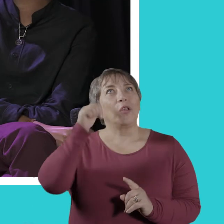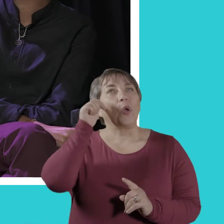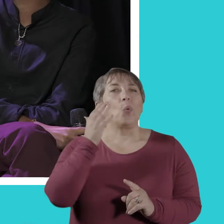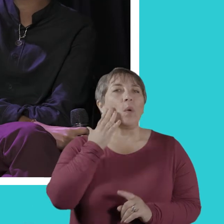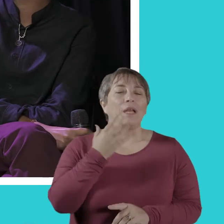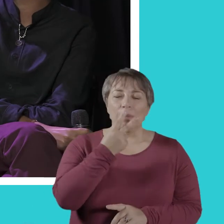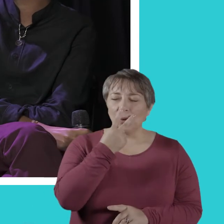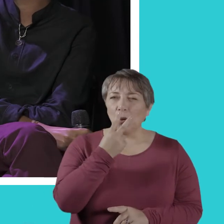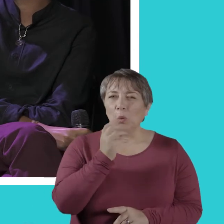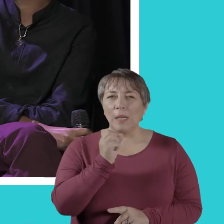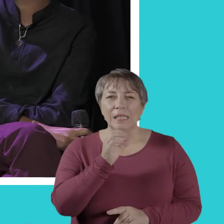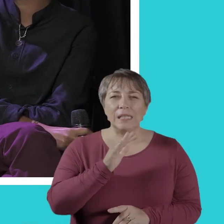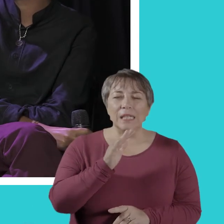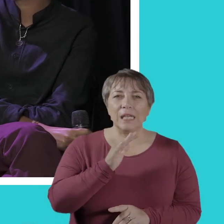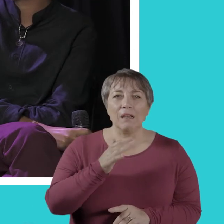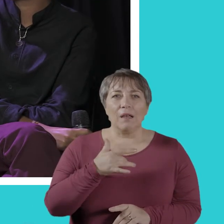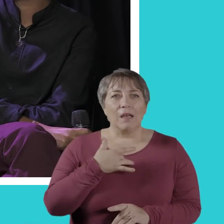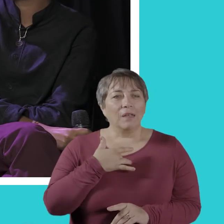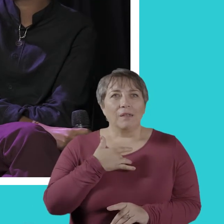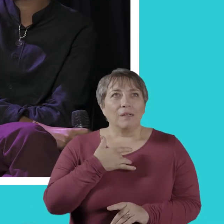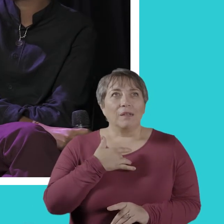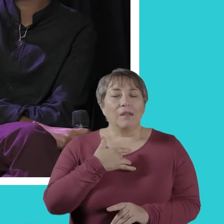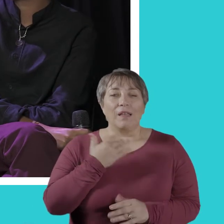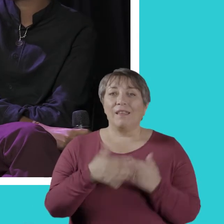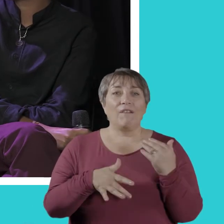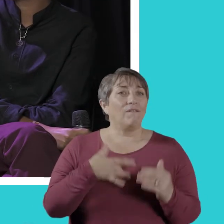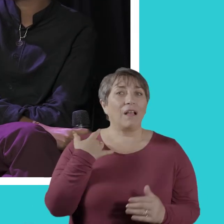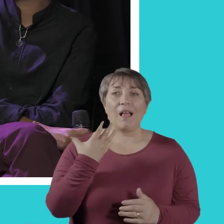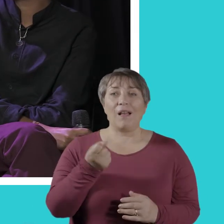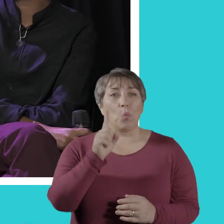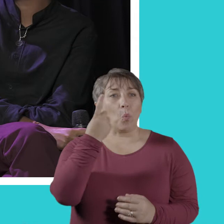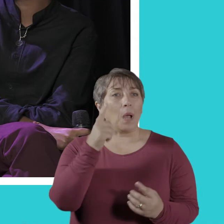misunderstood and didn't feel like I had you know one person who I could a single person who I could